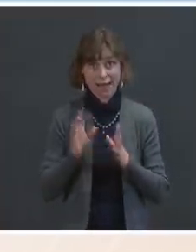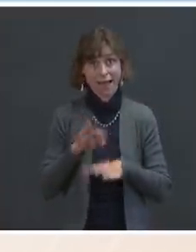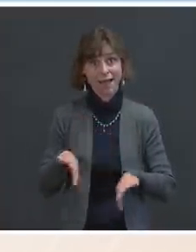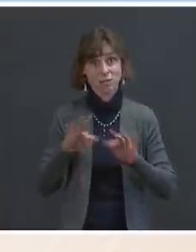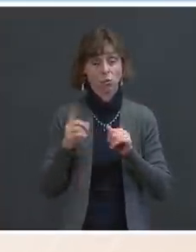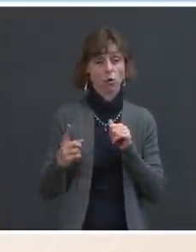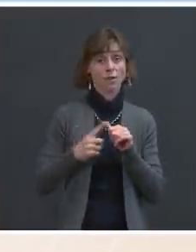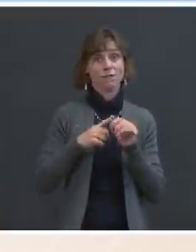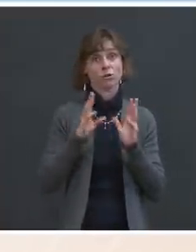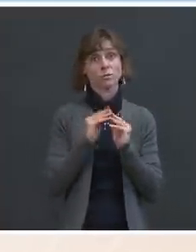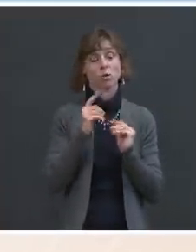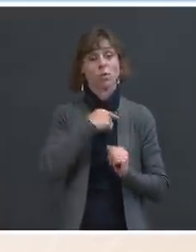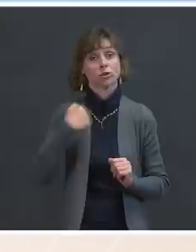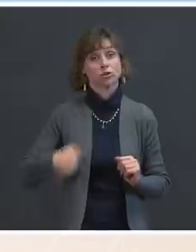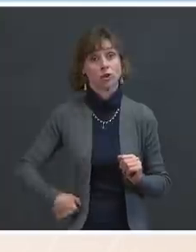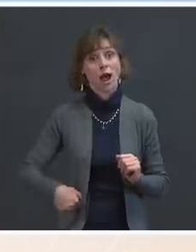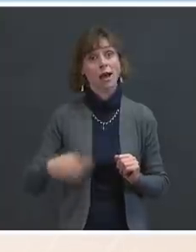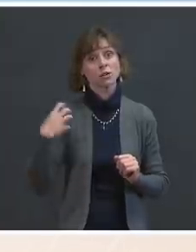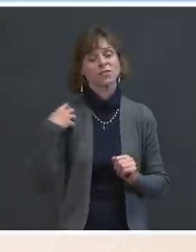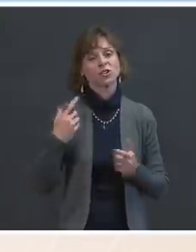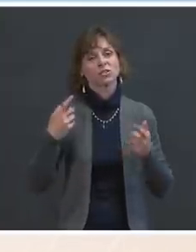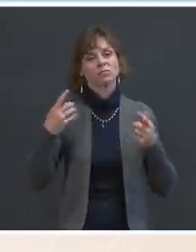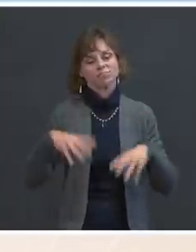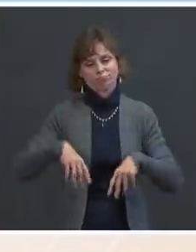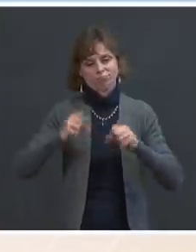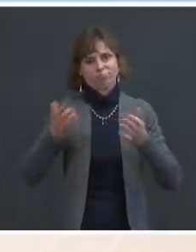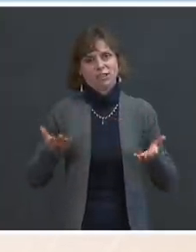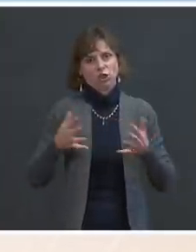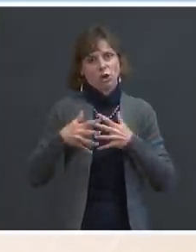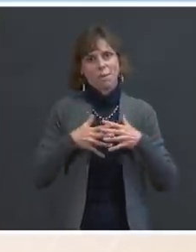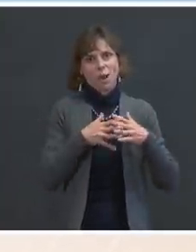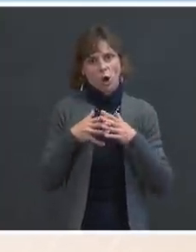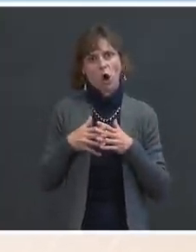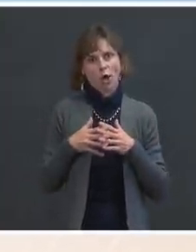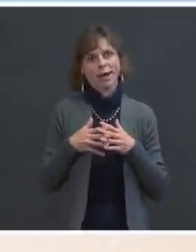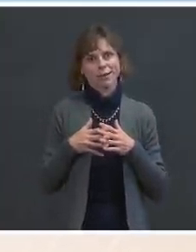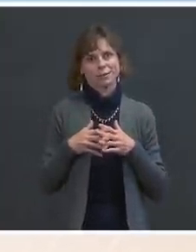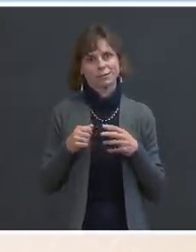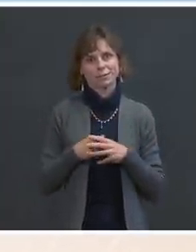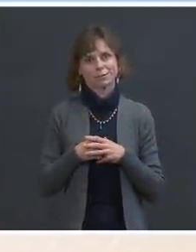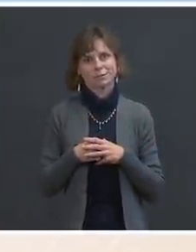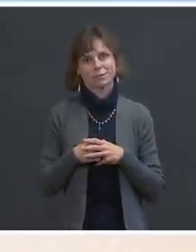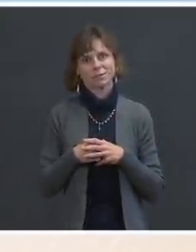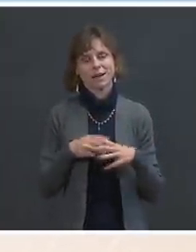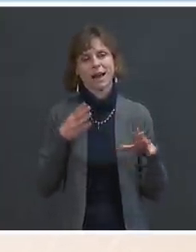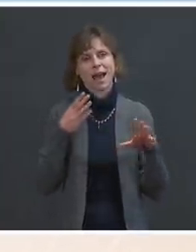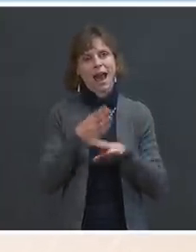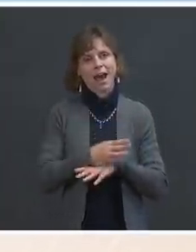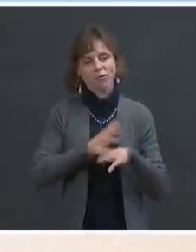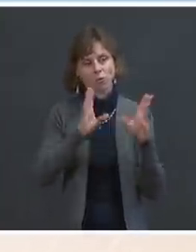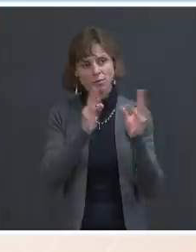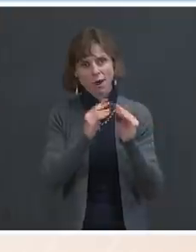be held on American soil and occur after we have met and consulted closely with partners and allies in both Asia and Europe.